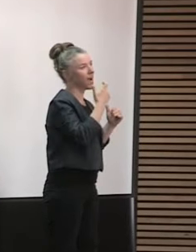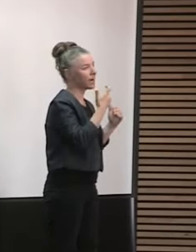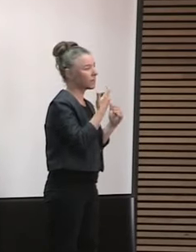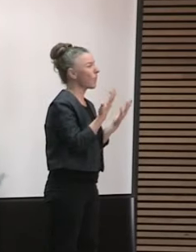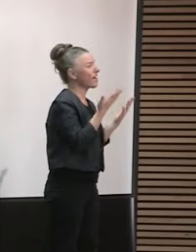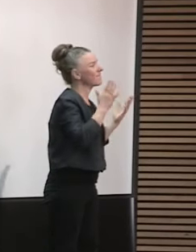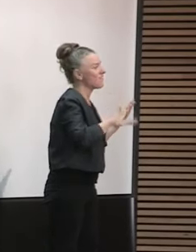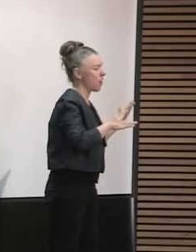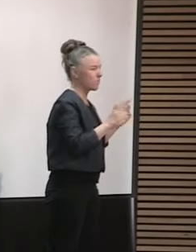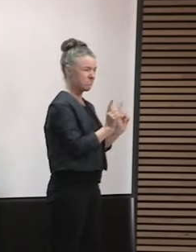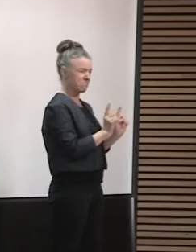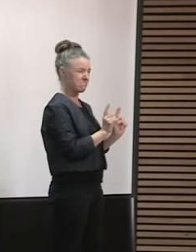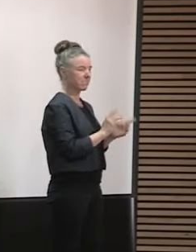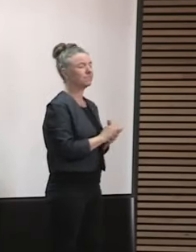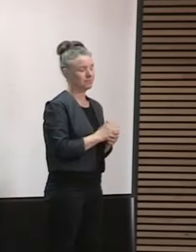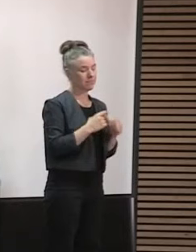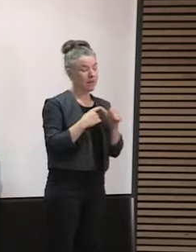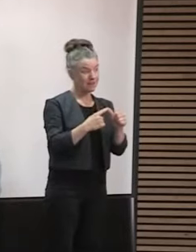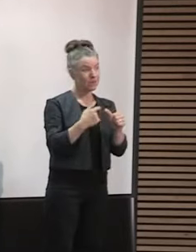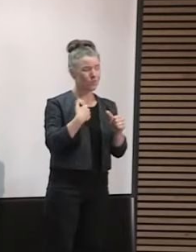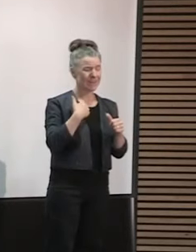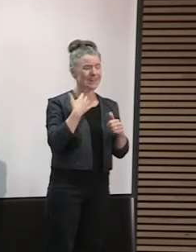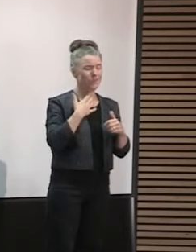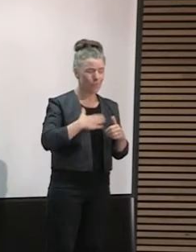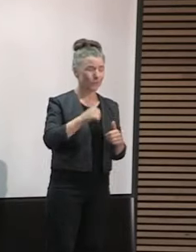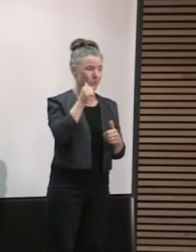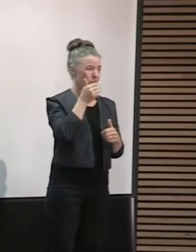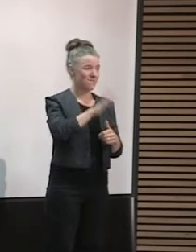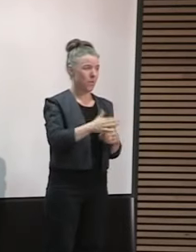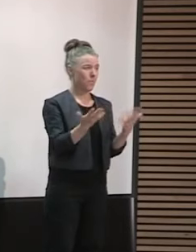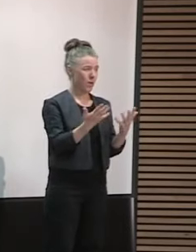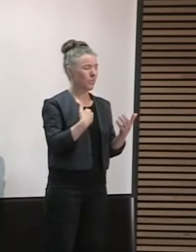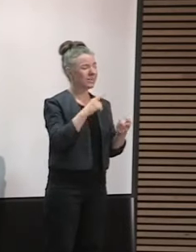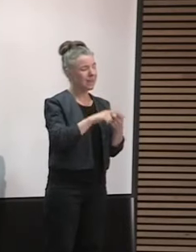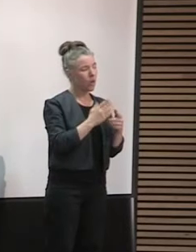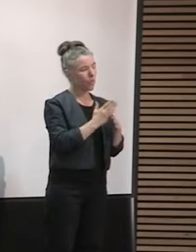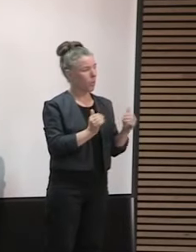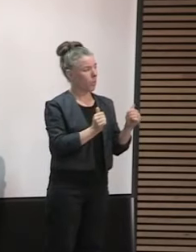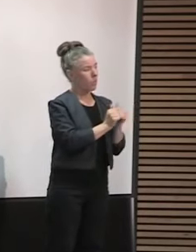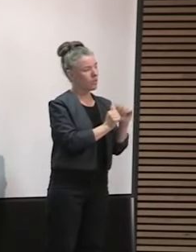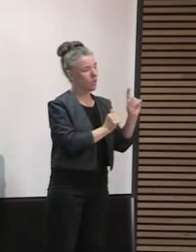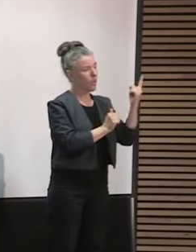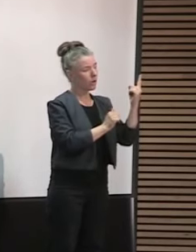Auckland or elsewhere, should be tested. There was some testing of asymptomatic people being done not just in